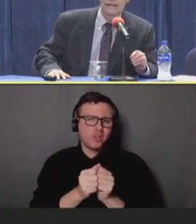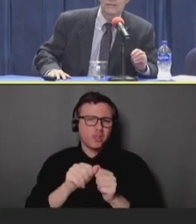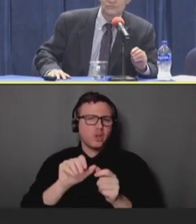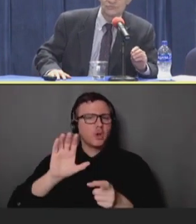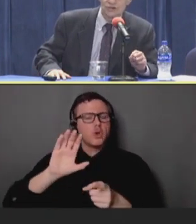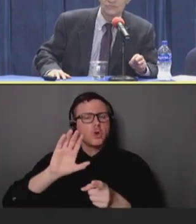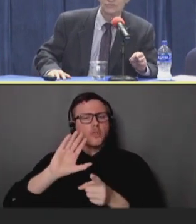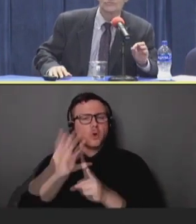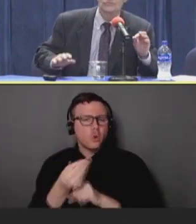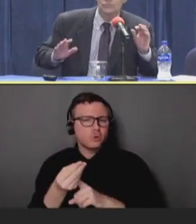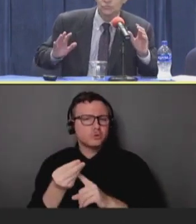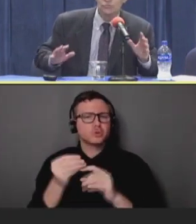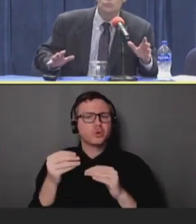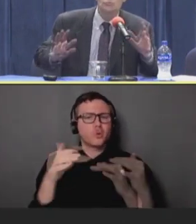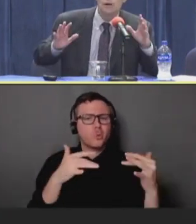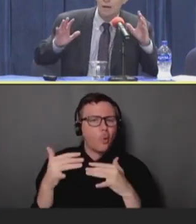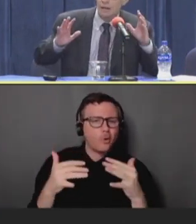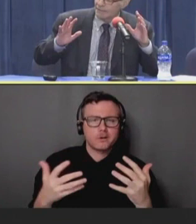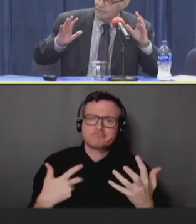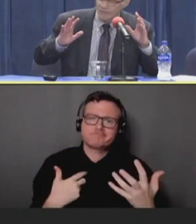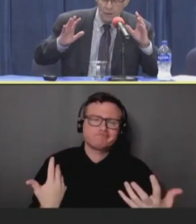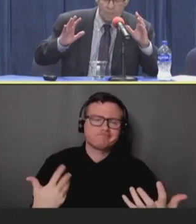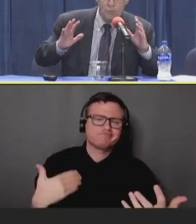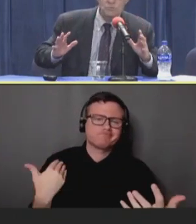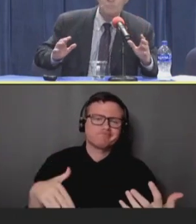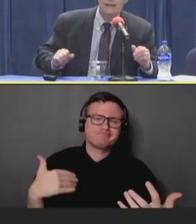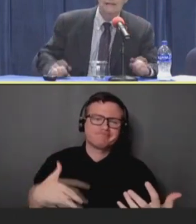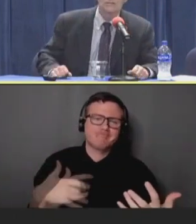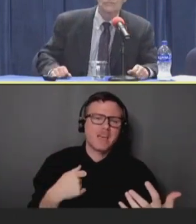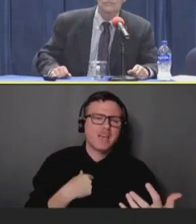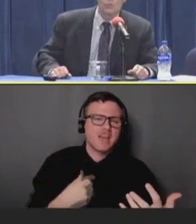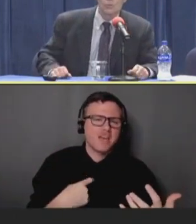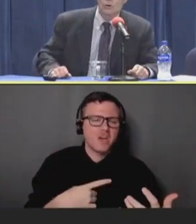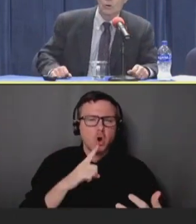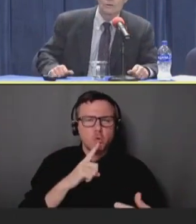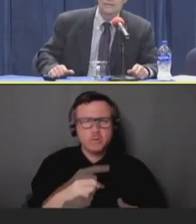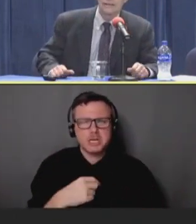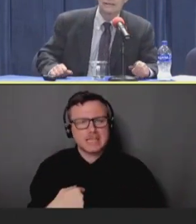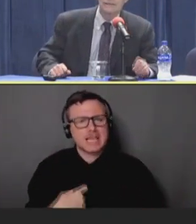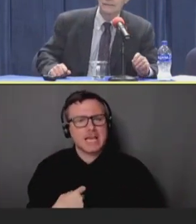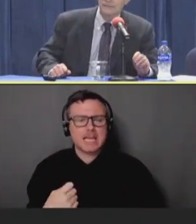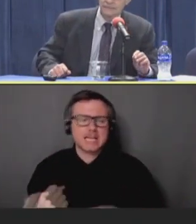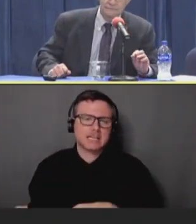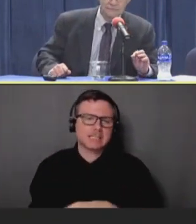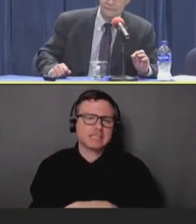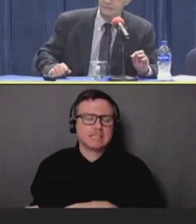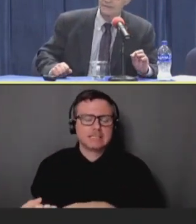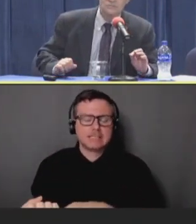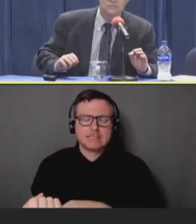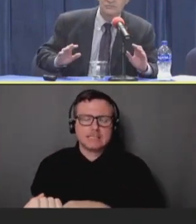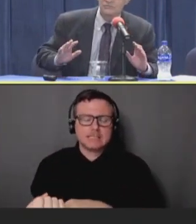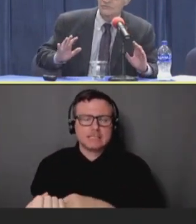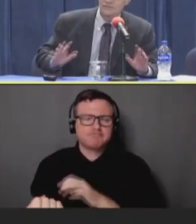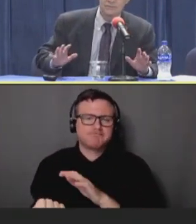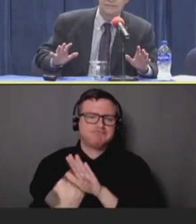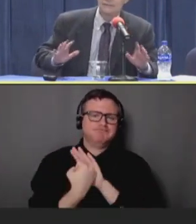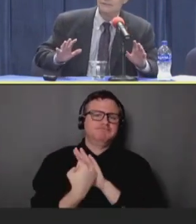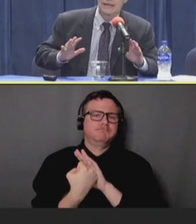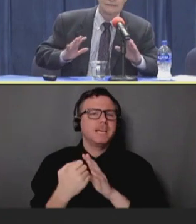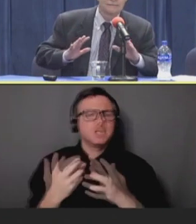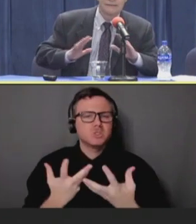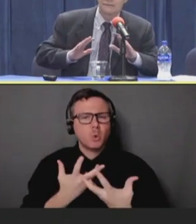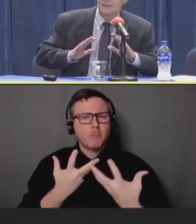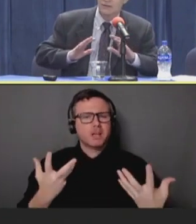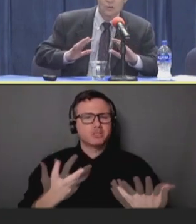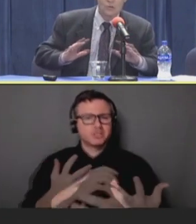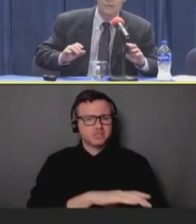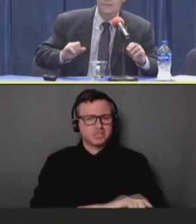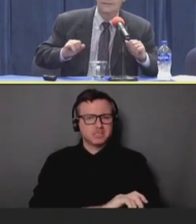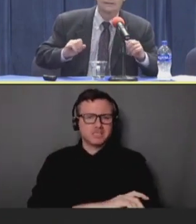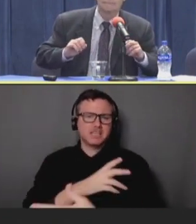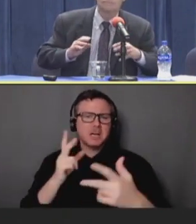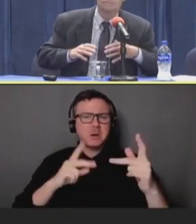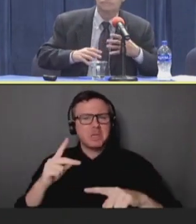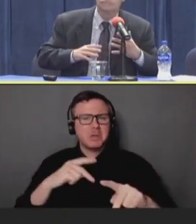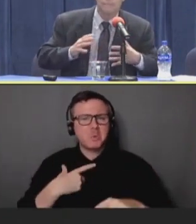It's just too -- the pushback is so hard, that they just feel that they're caught in